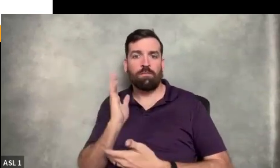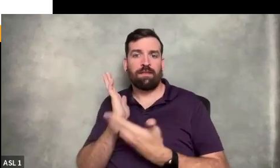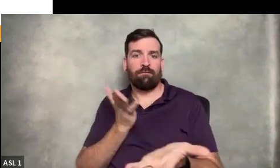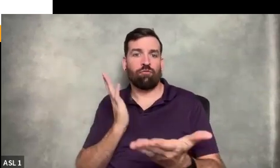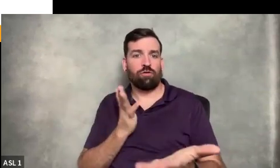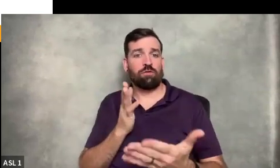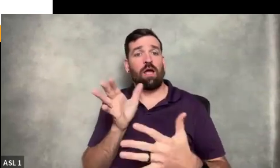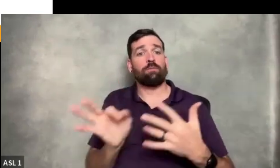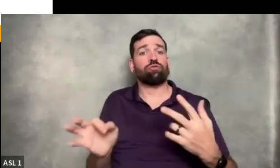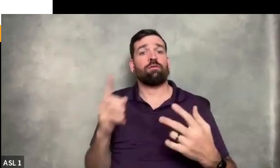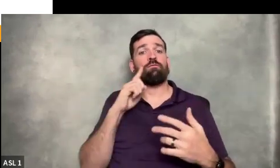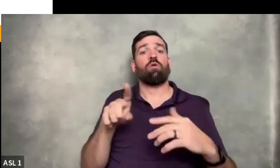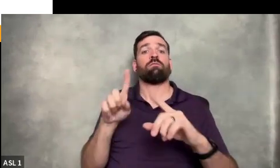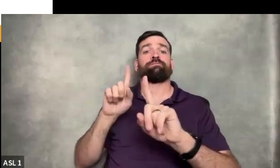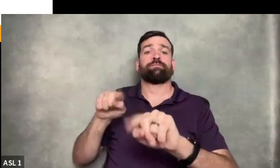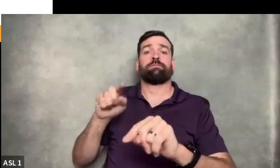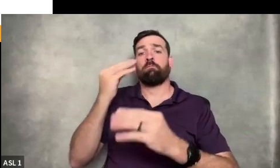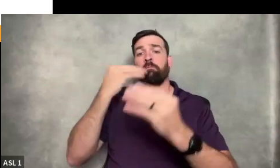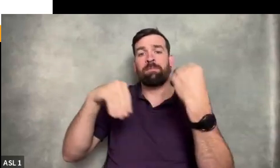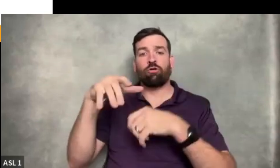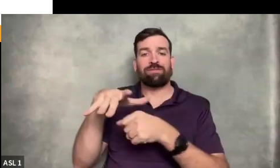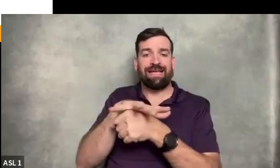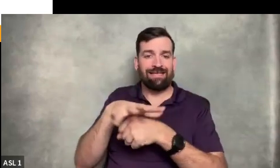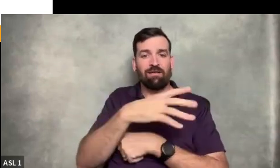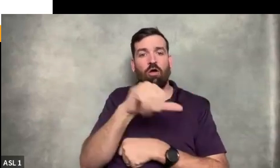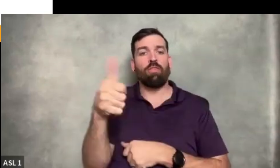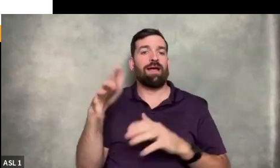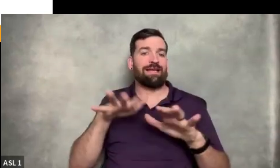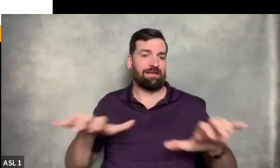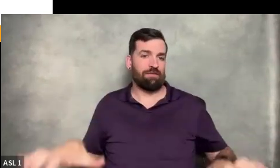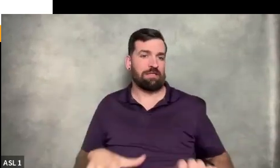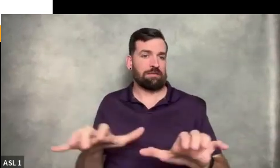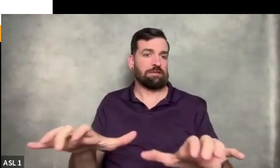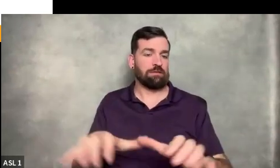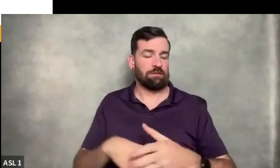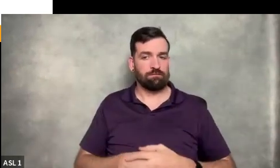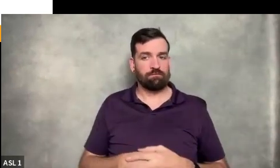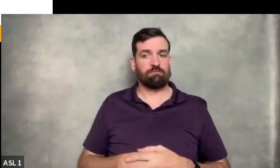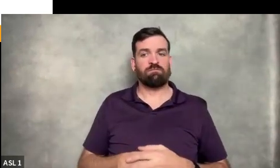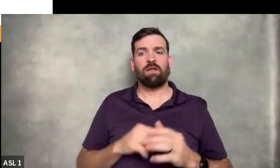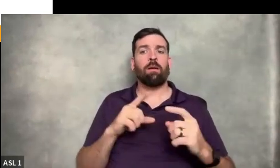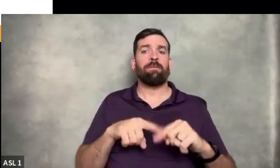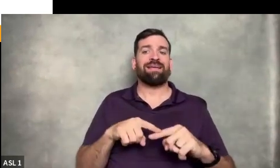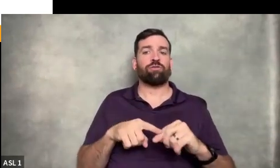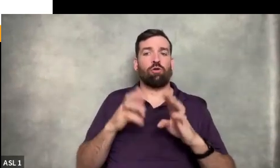attend congregate meal sites and other activities and that's based on a person-centered approach and